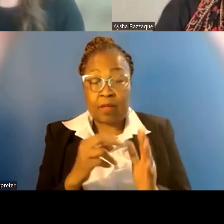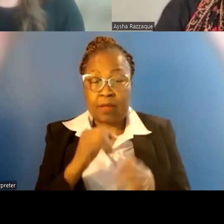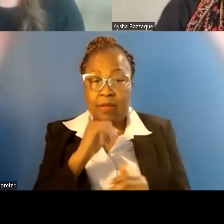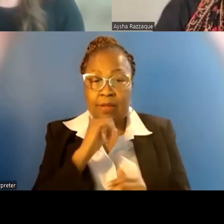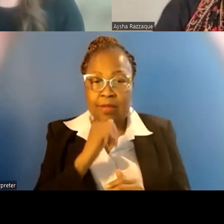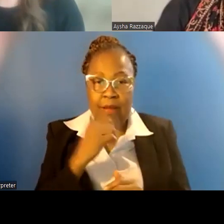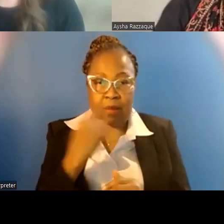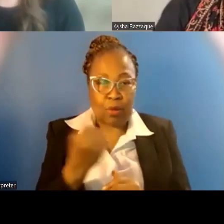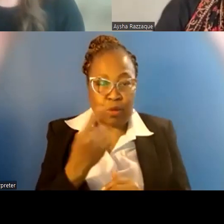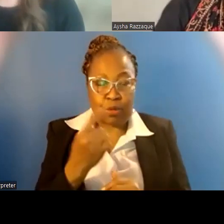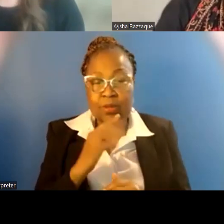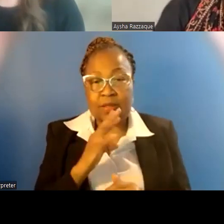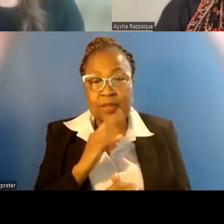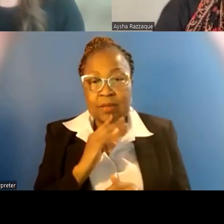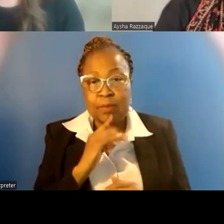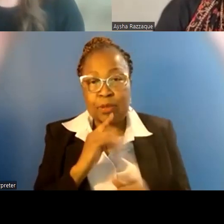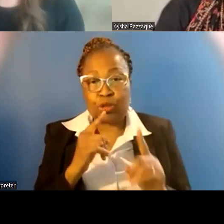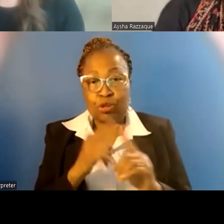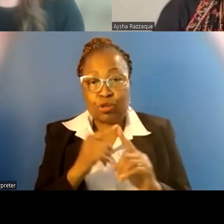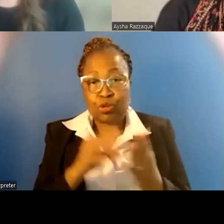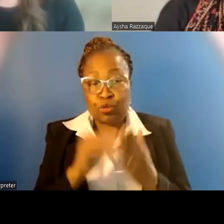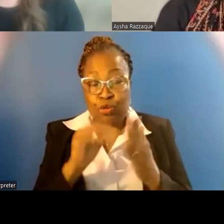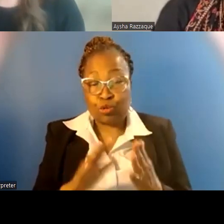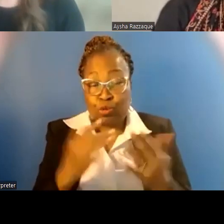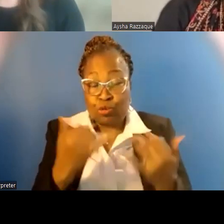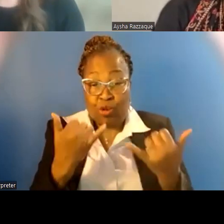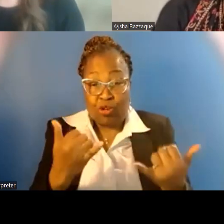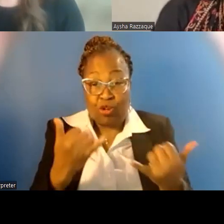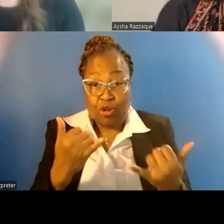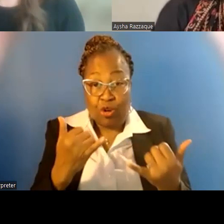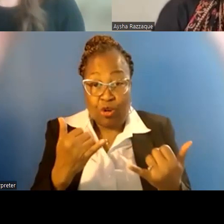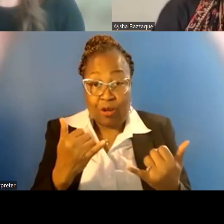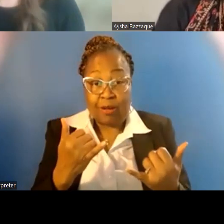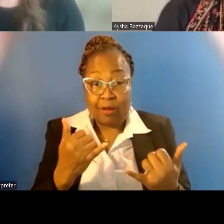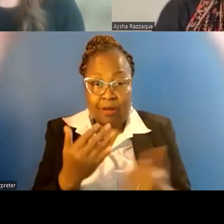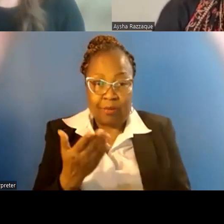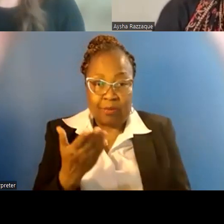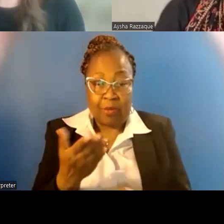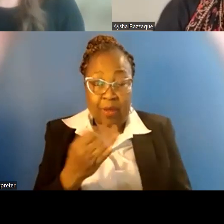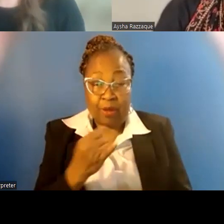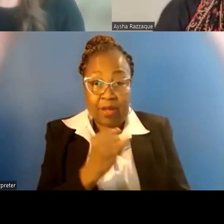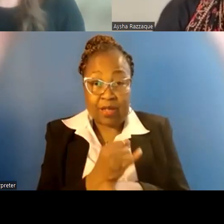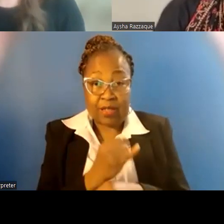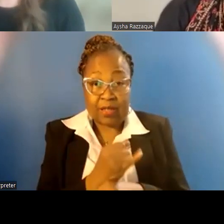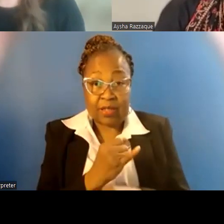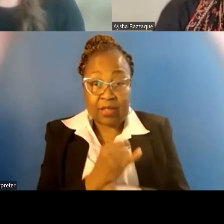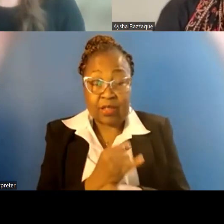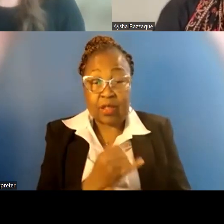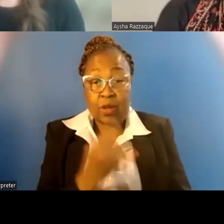to the students who are currently at the institution, one thing that's not helpful was speaking